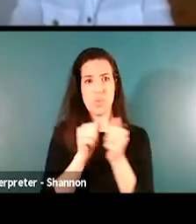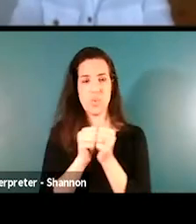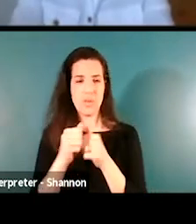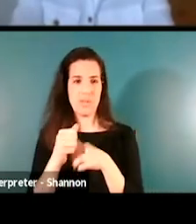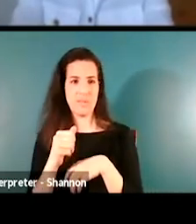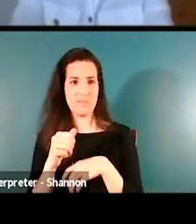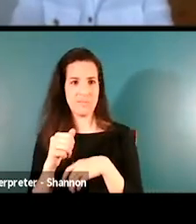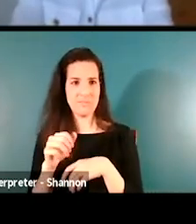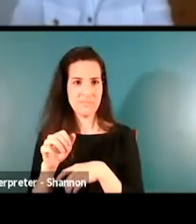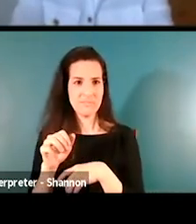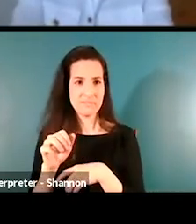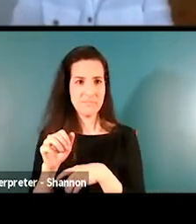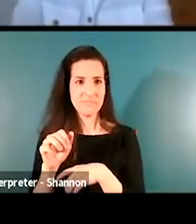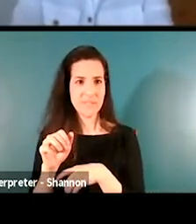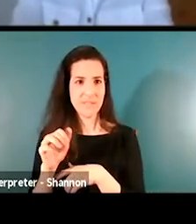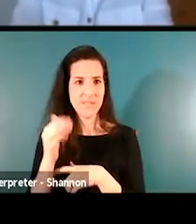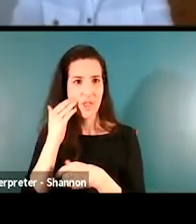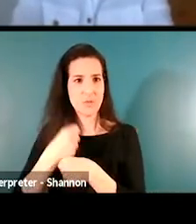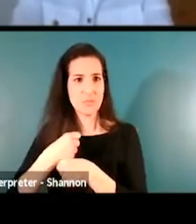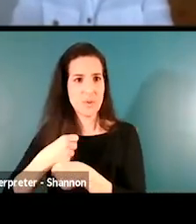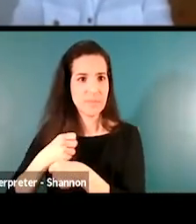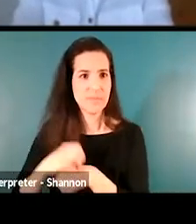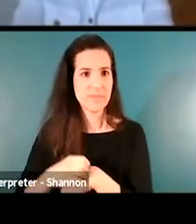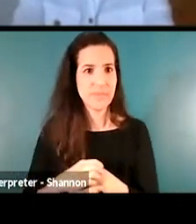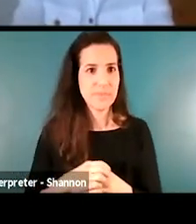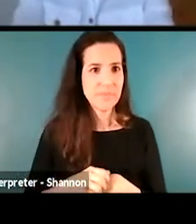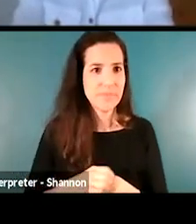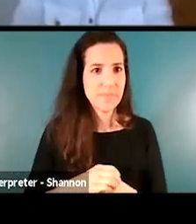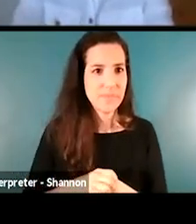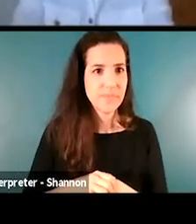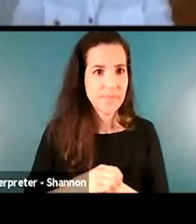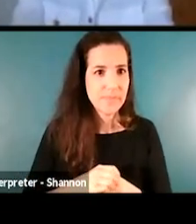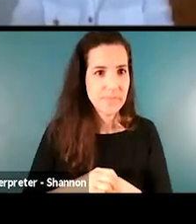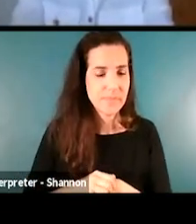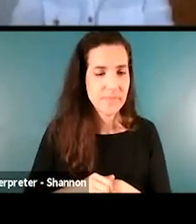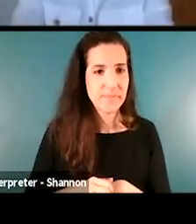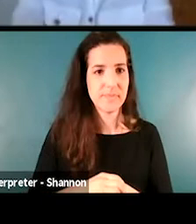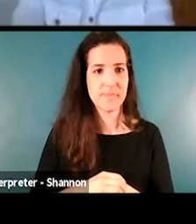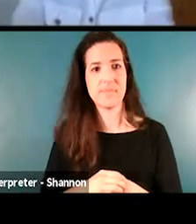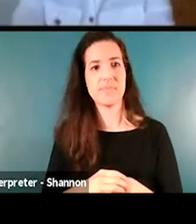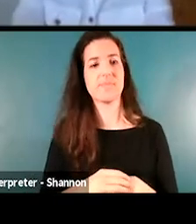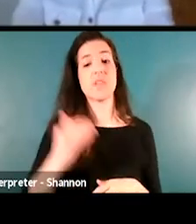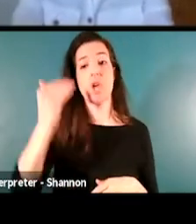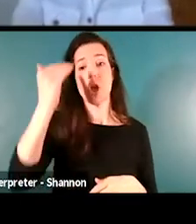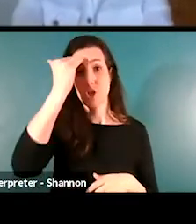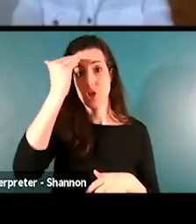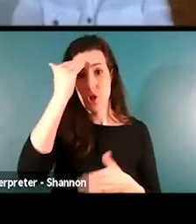And this is a joint work with Alberto Garcia-Duran and Robert West. Knowledge graphs have the capability